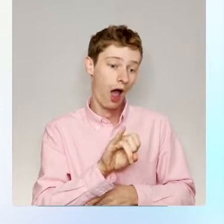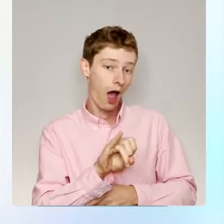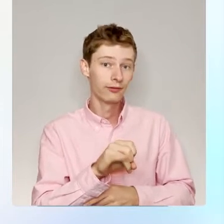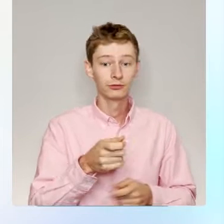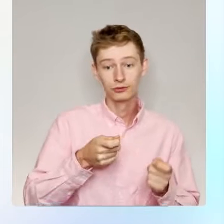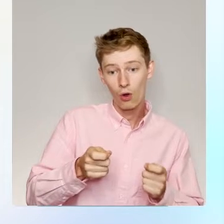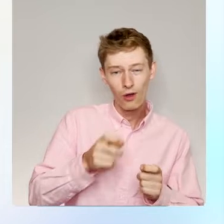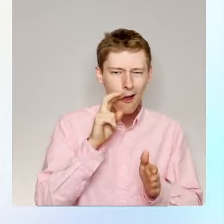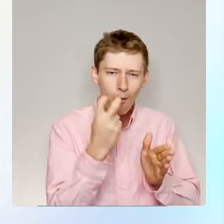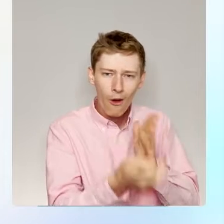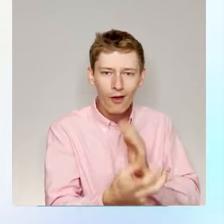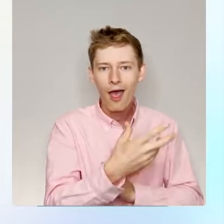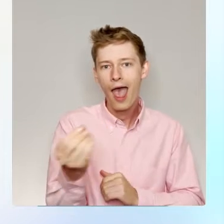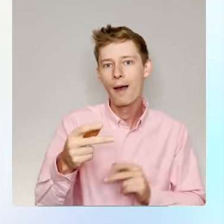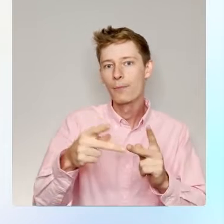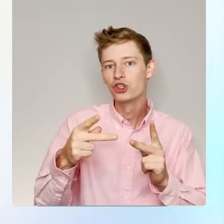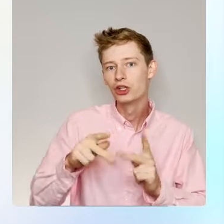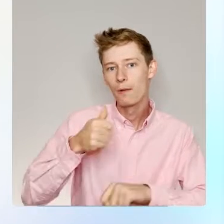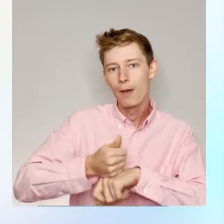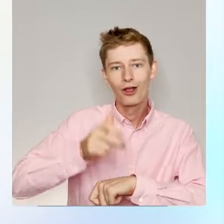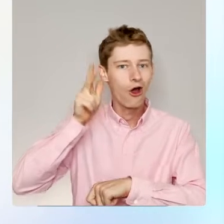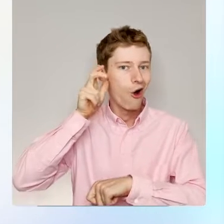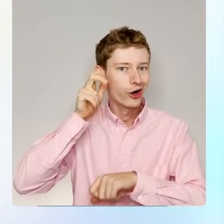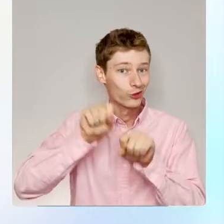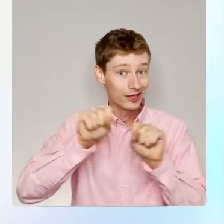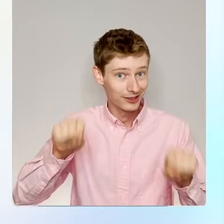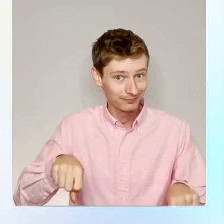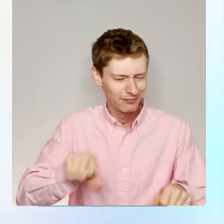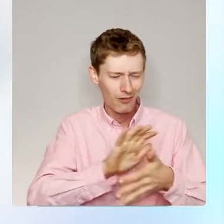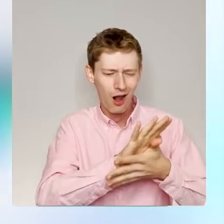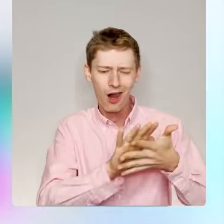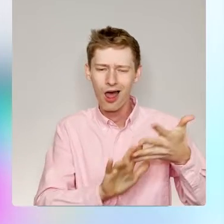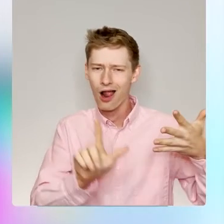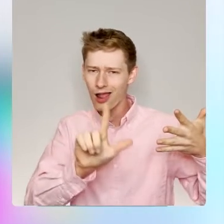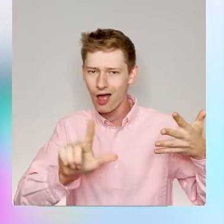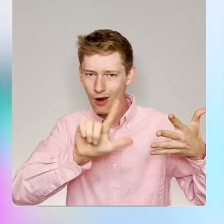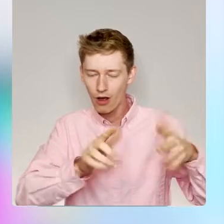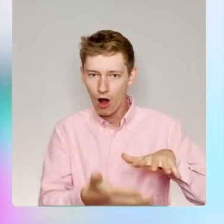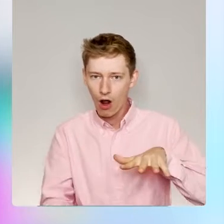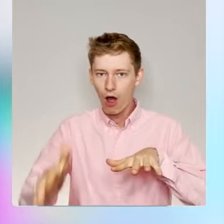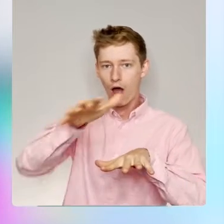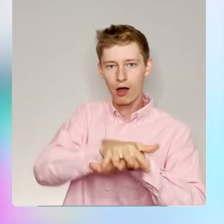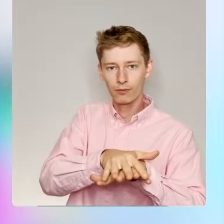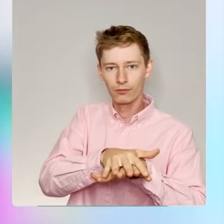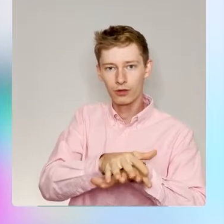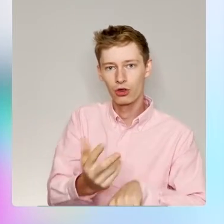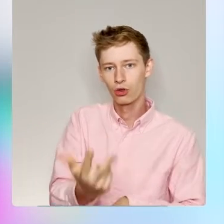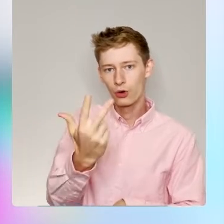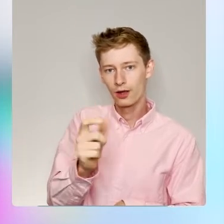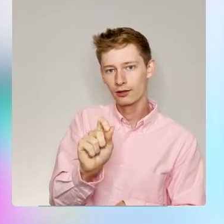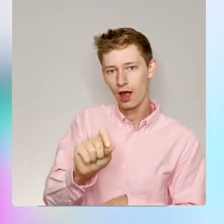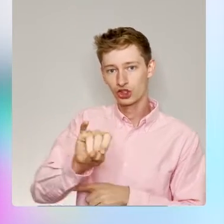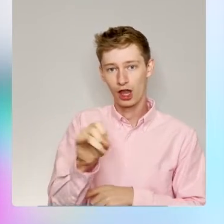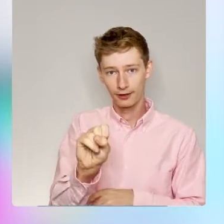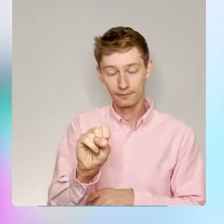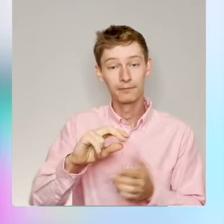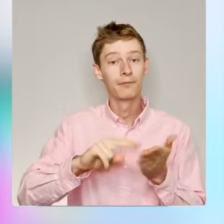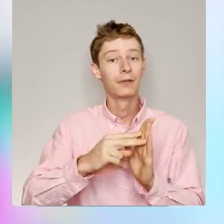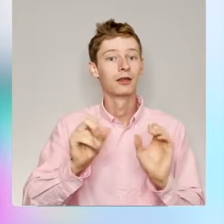and let us compose our own custom engine and give us a great foundation for our app. Now that we've decided on our core technologies,